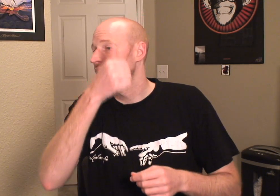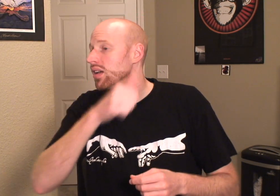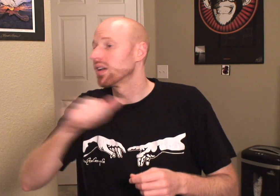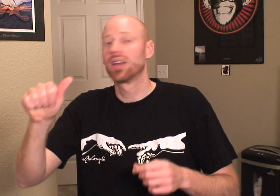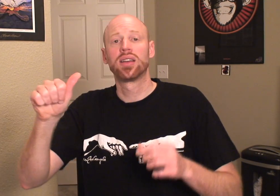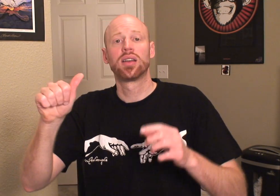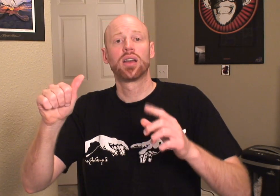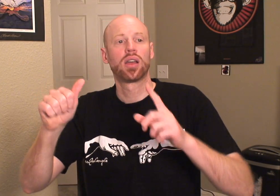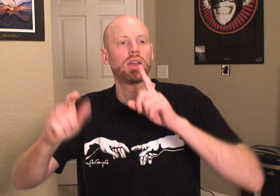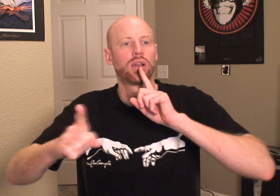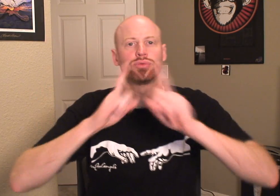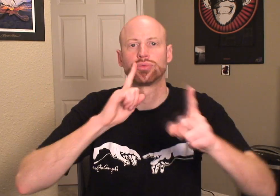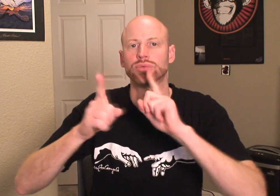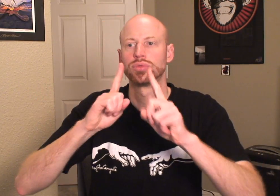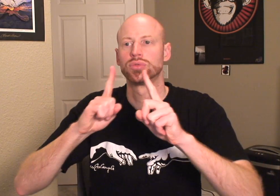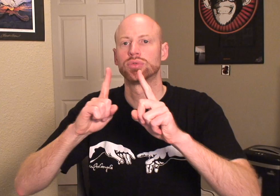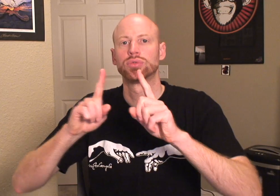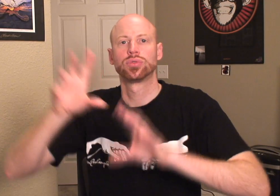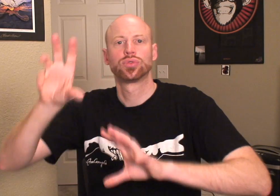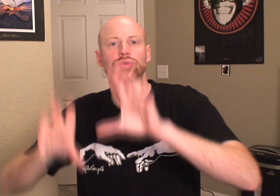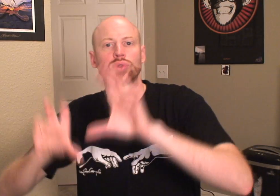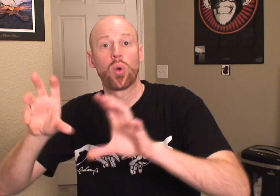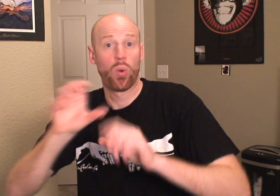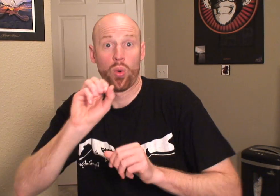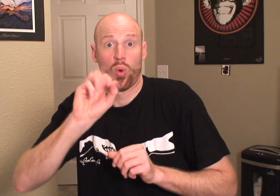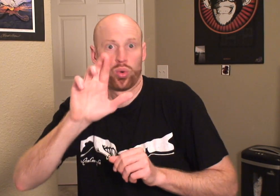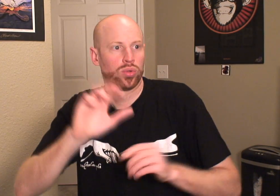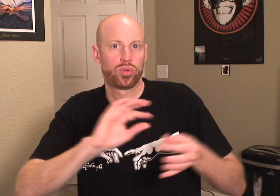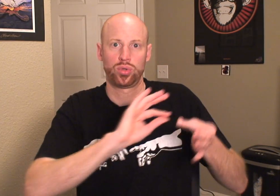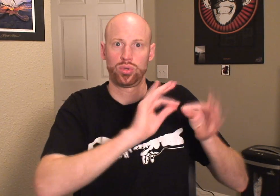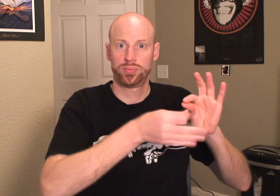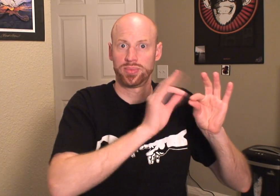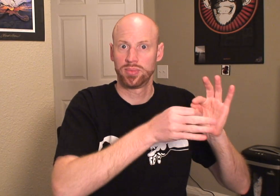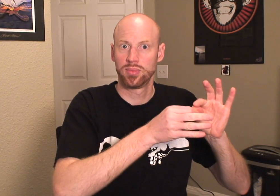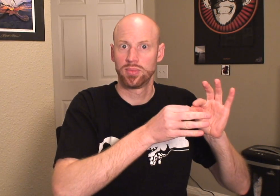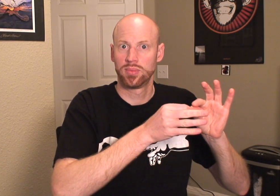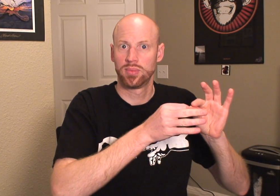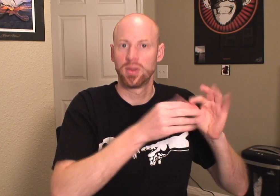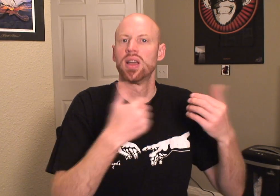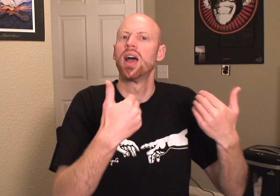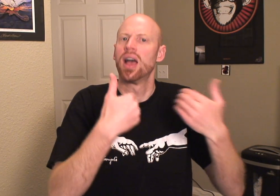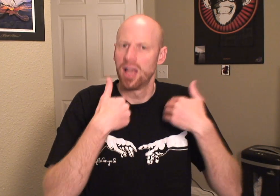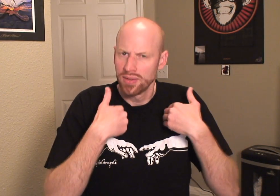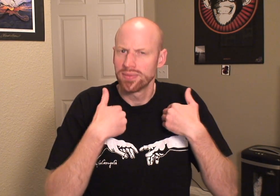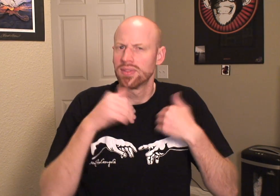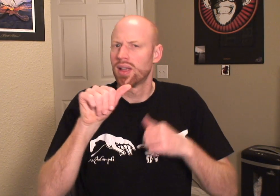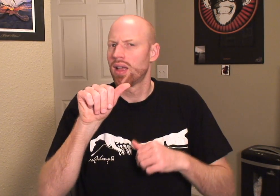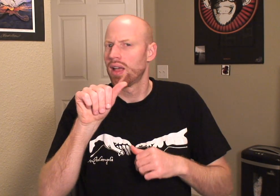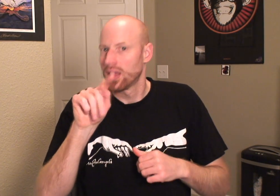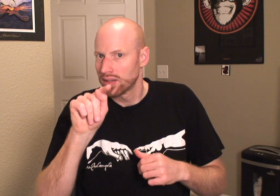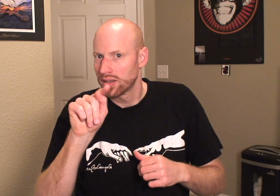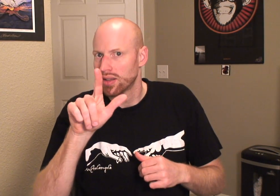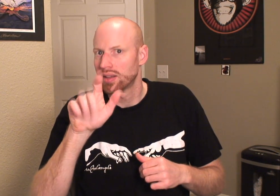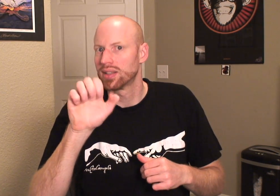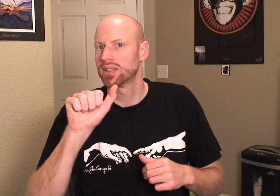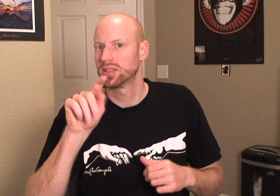to explicate that in any conversation or even interpreted exchange, there exist